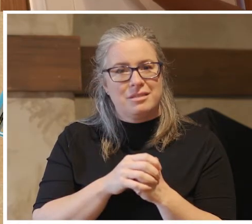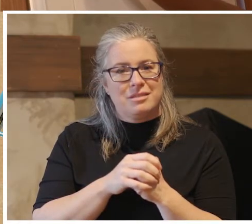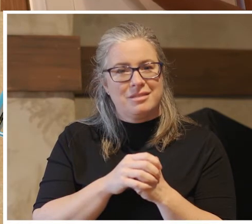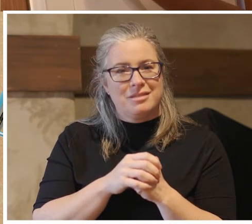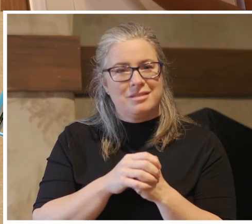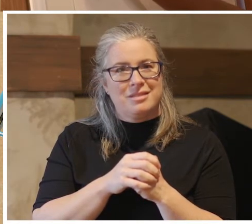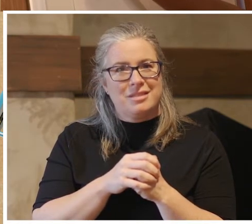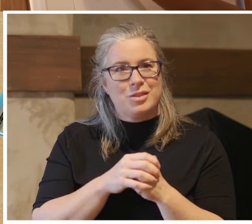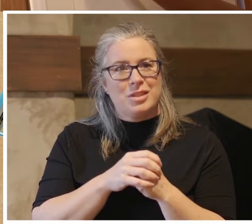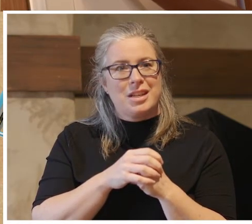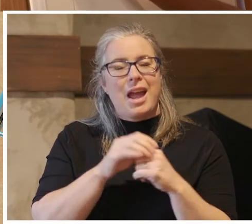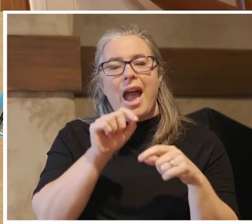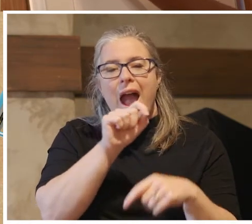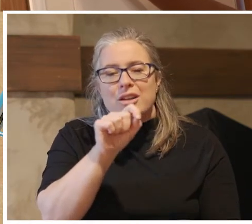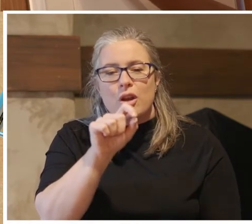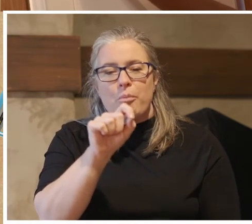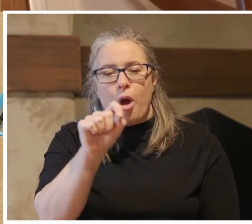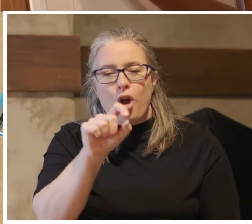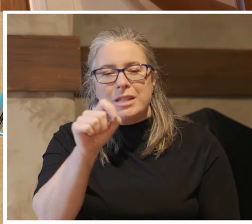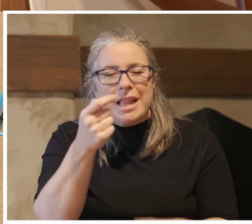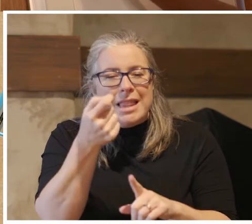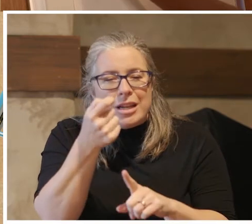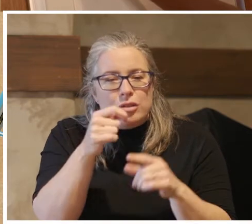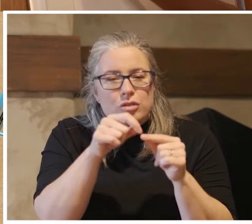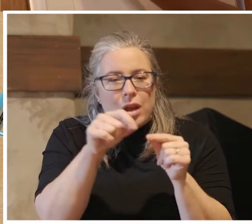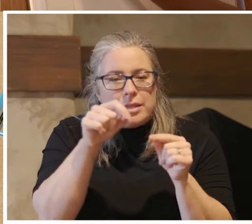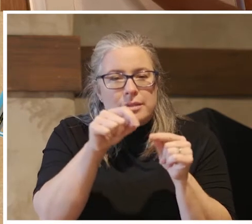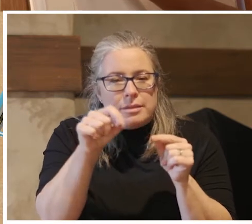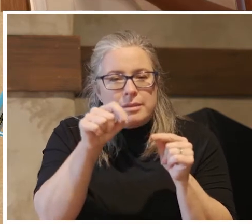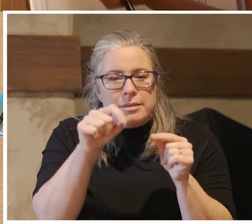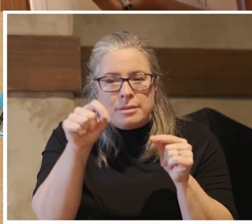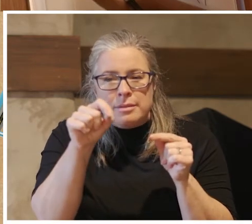using hash marks, or little strokes, little strikes.